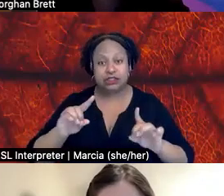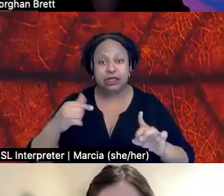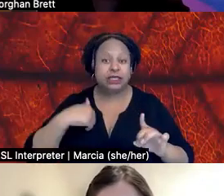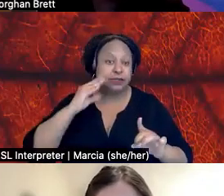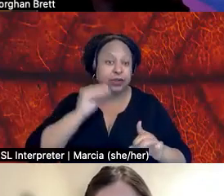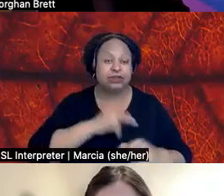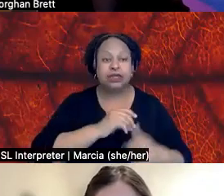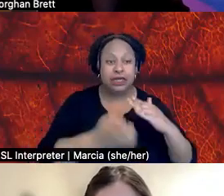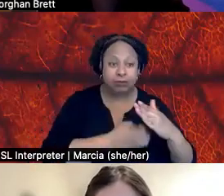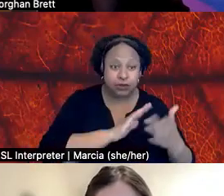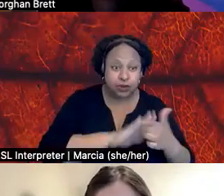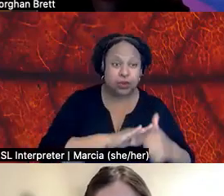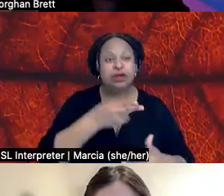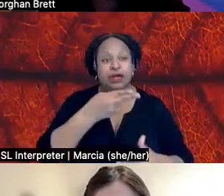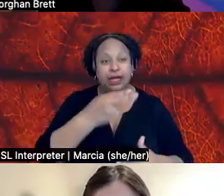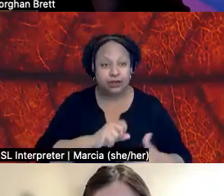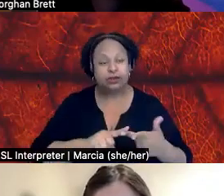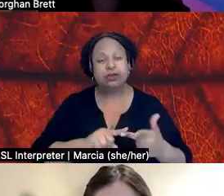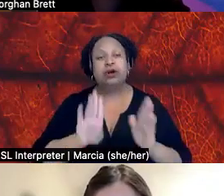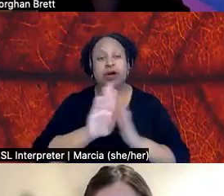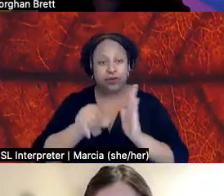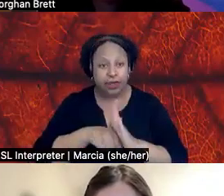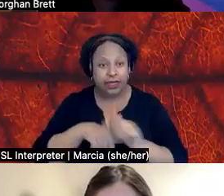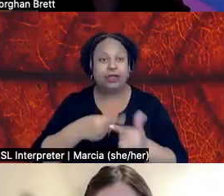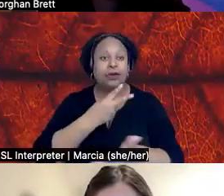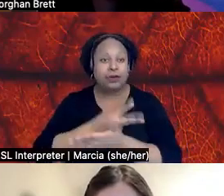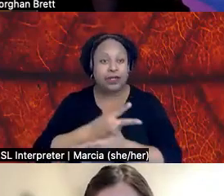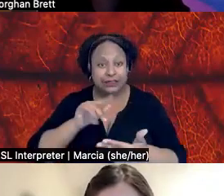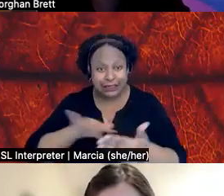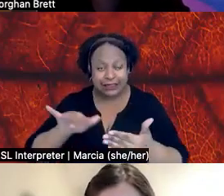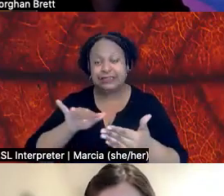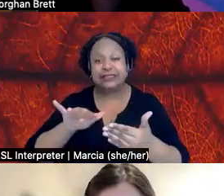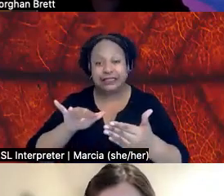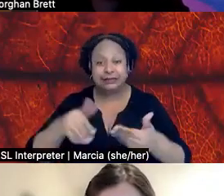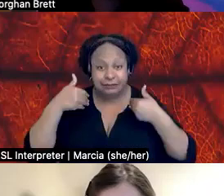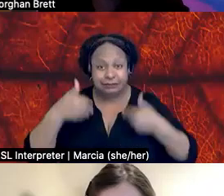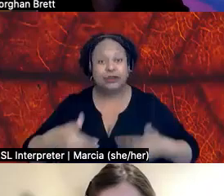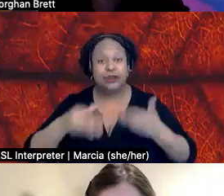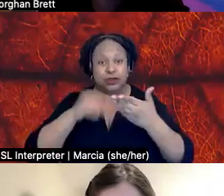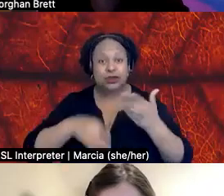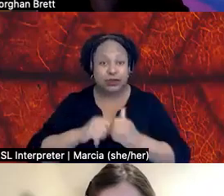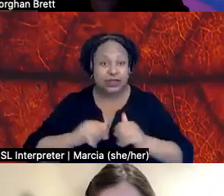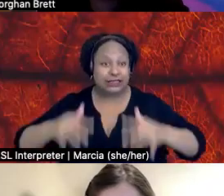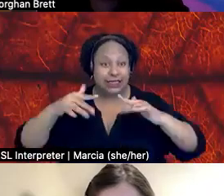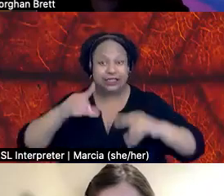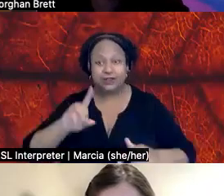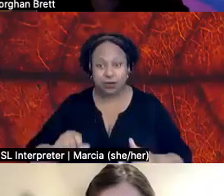undergraduate studies and graduate studies as a student with an anxiety disorder and a disorder